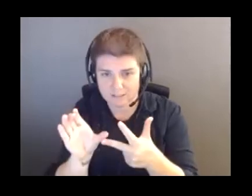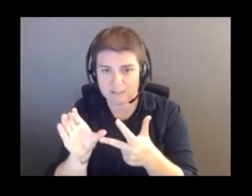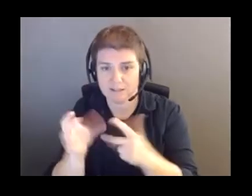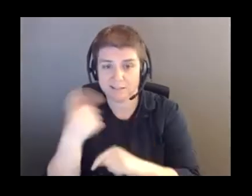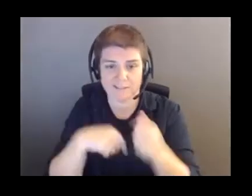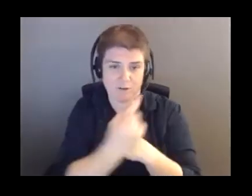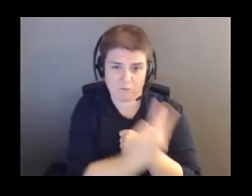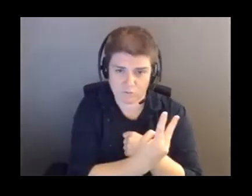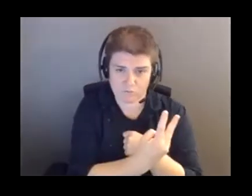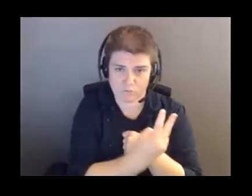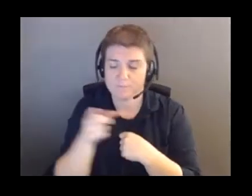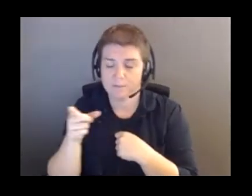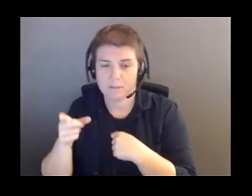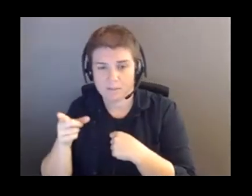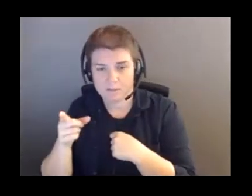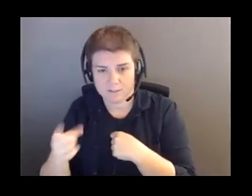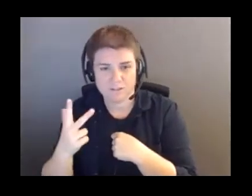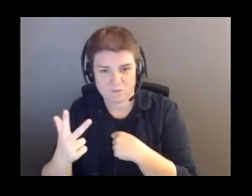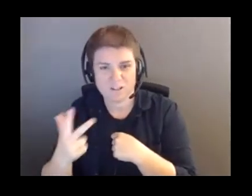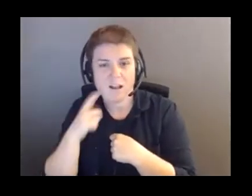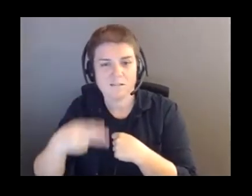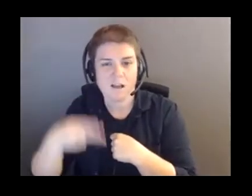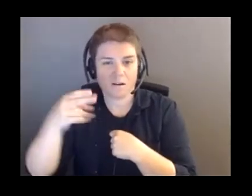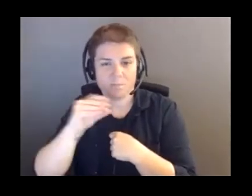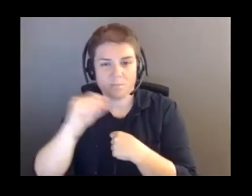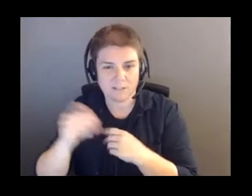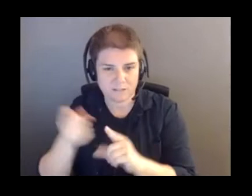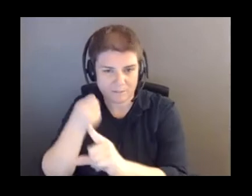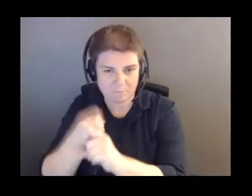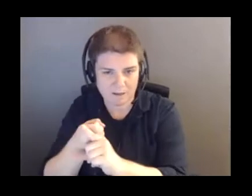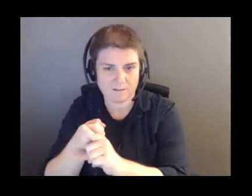this criterion is weighted higher in this stream. Everything I just said on the last